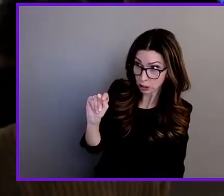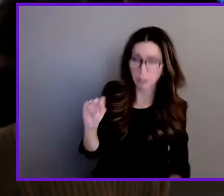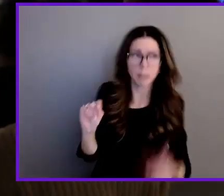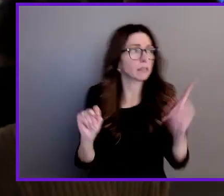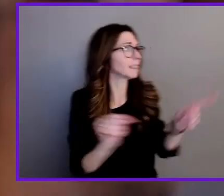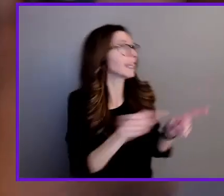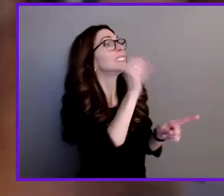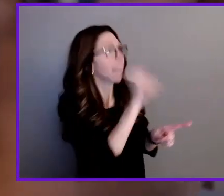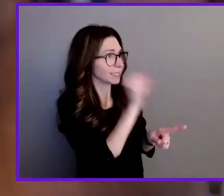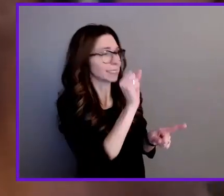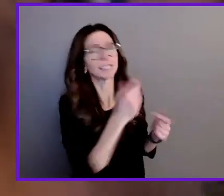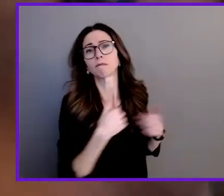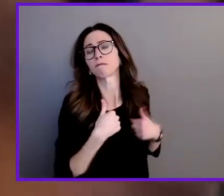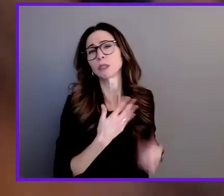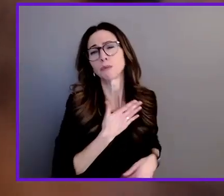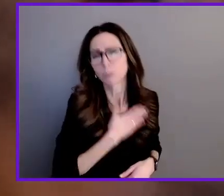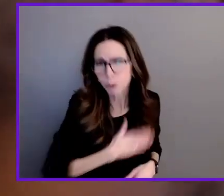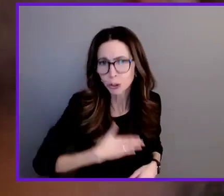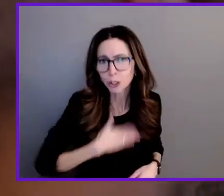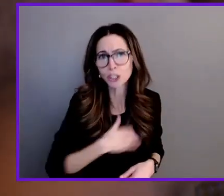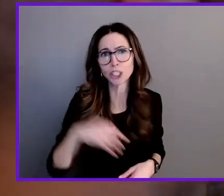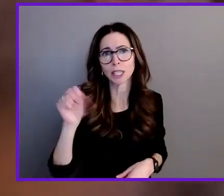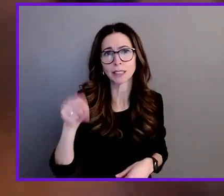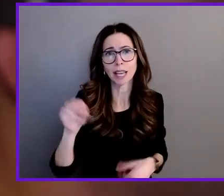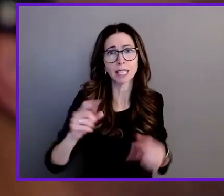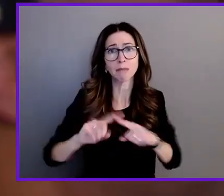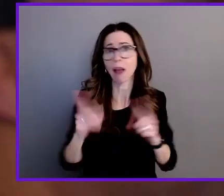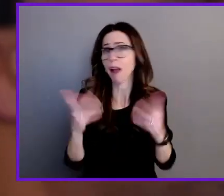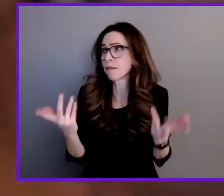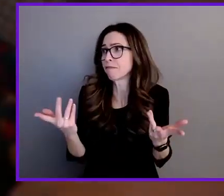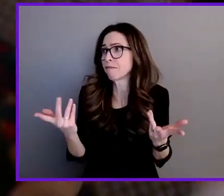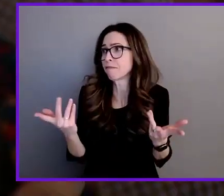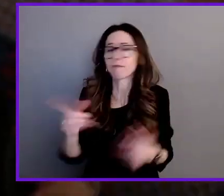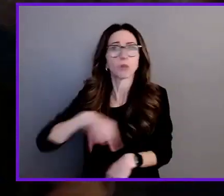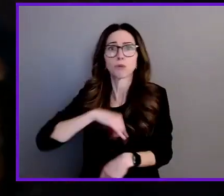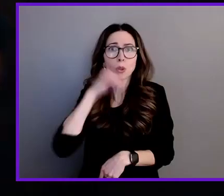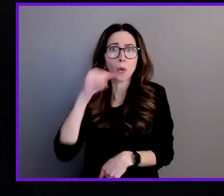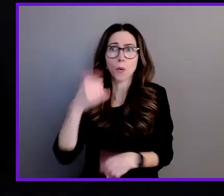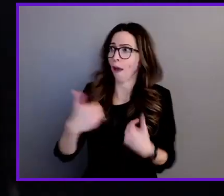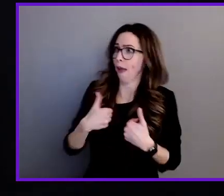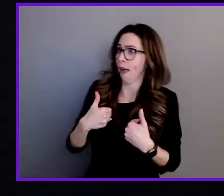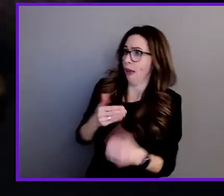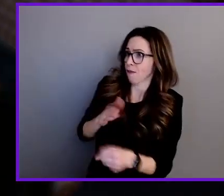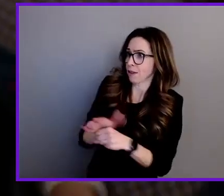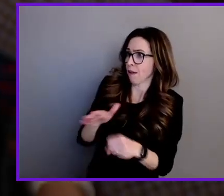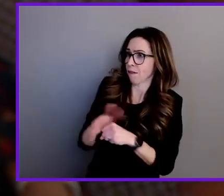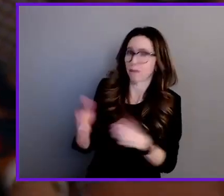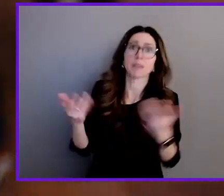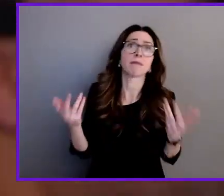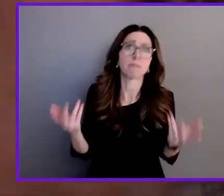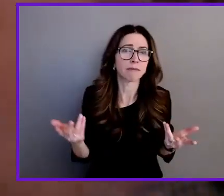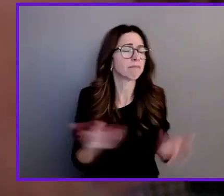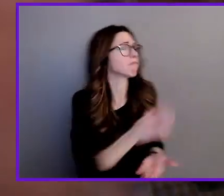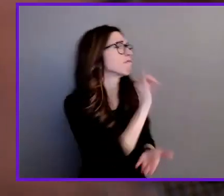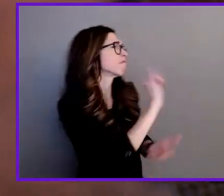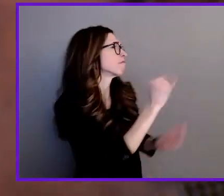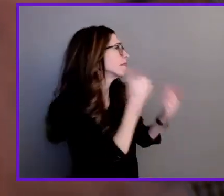but we feel we don’t have any representation. So, agents and managers as a group. Well, thank you for the question.